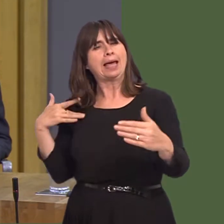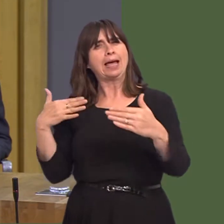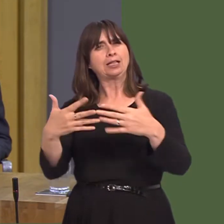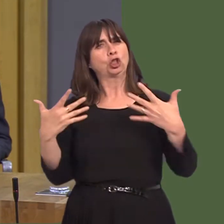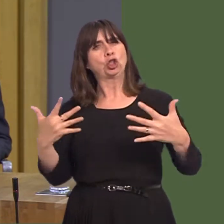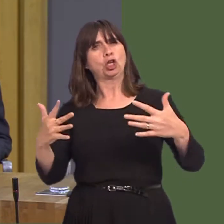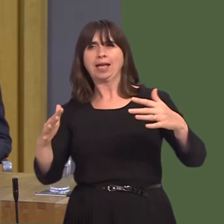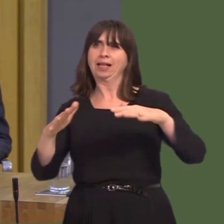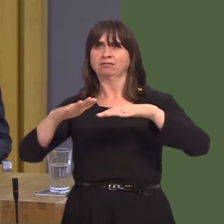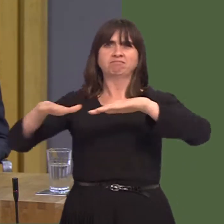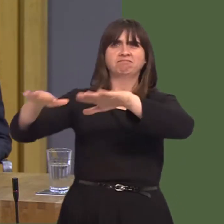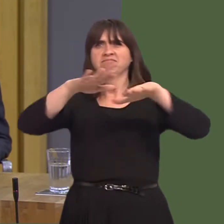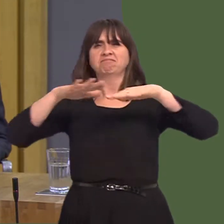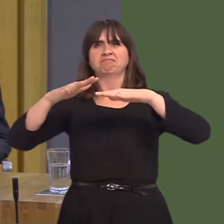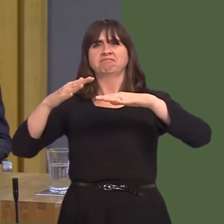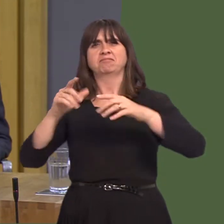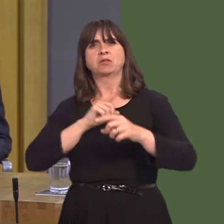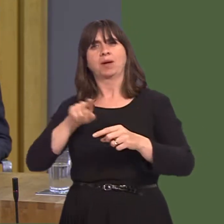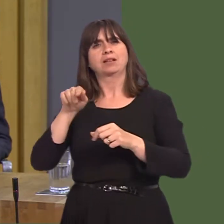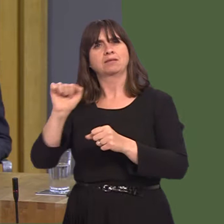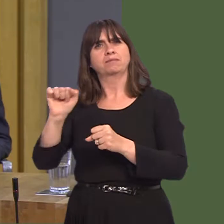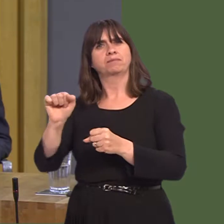'publicly funded poverty pay.'